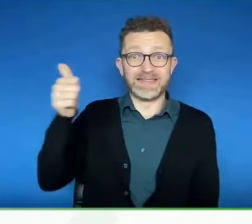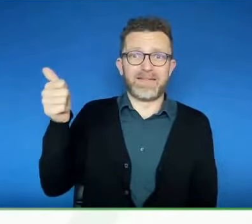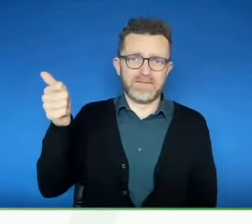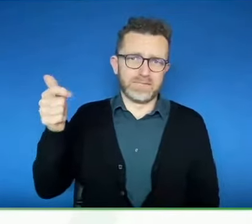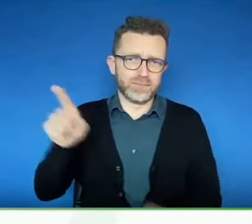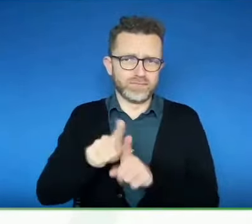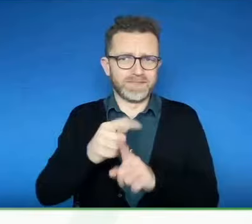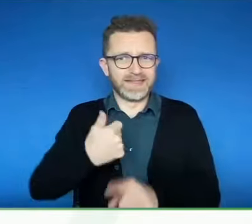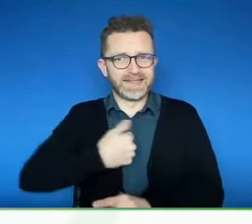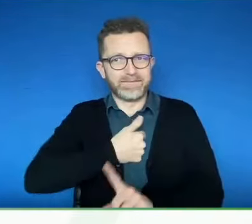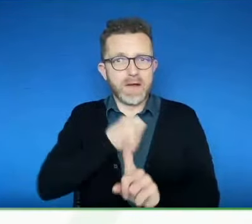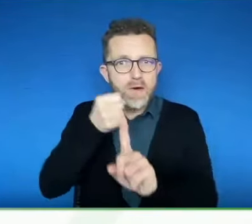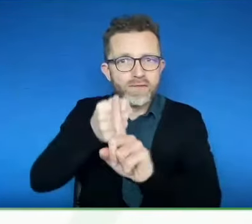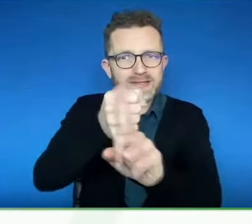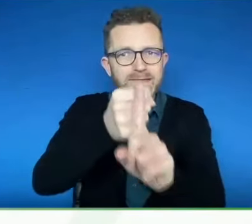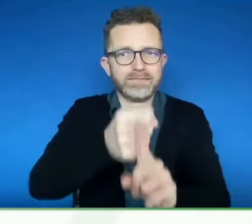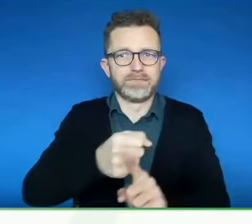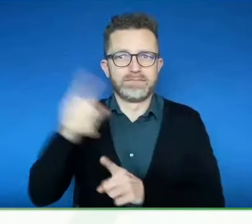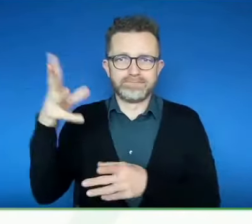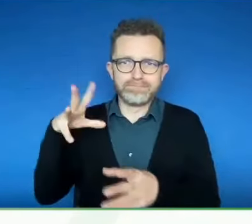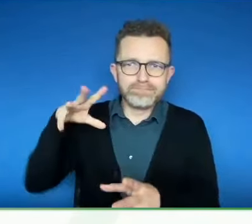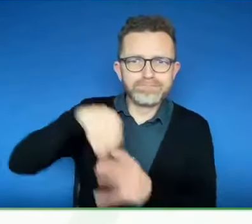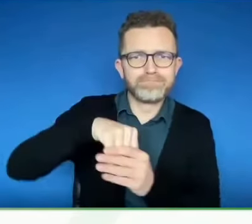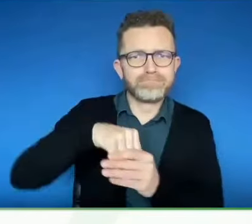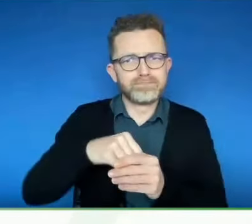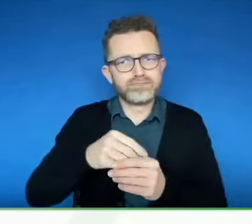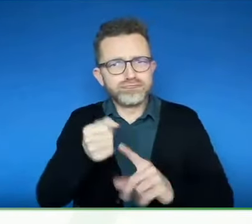And I will share a bit more about the story.